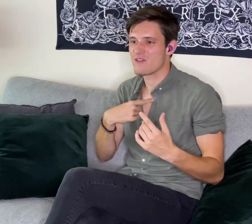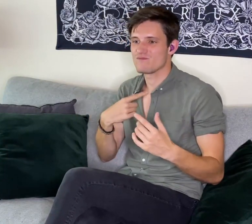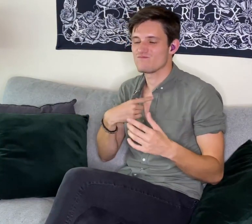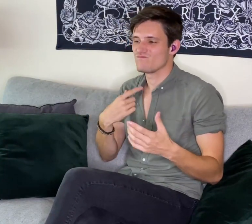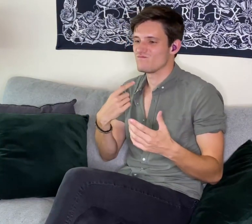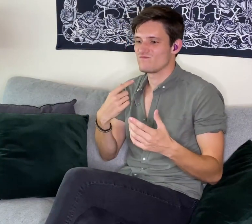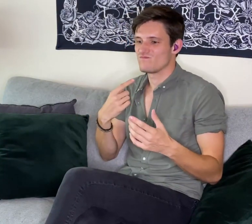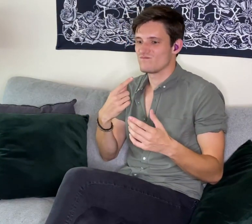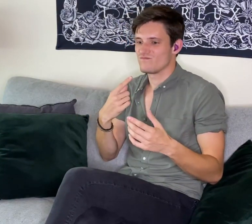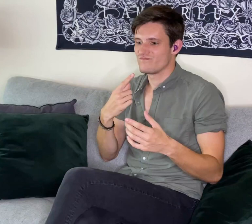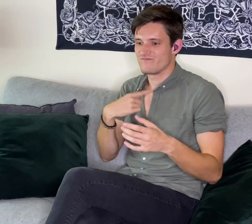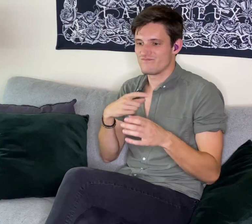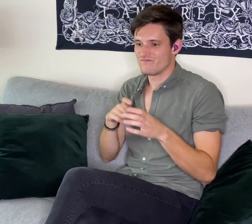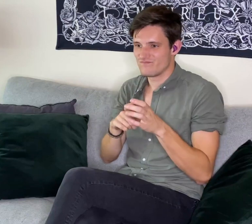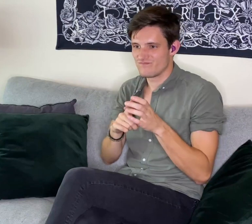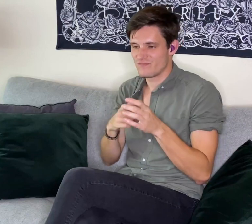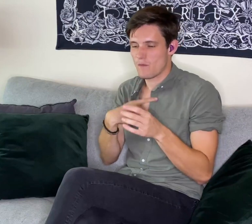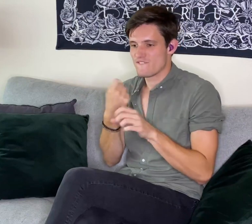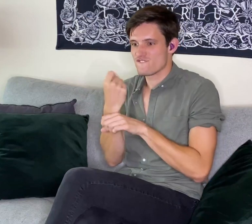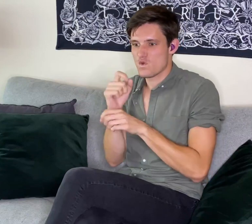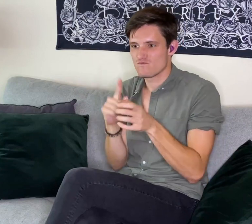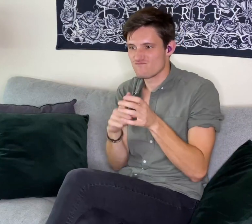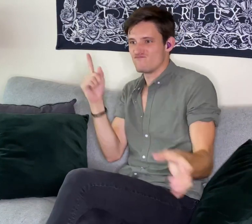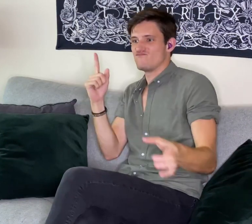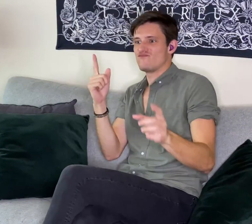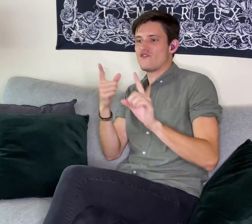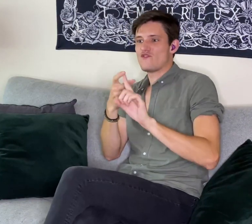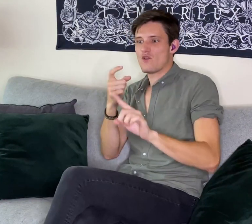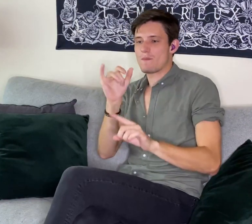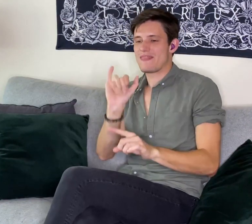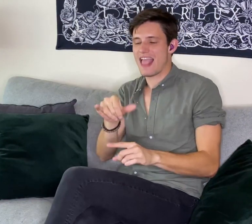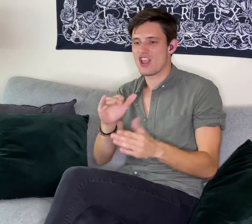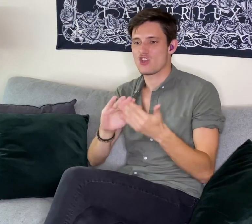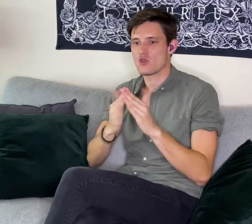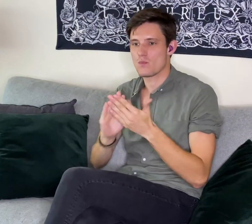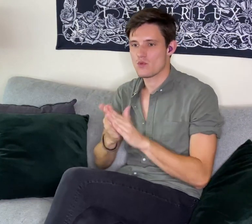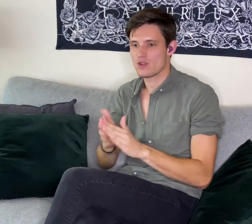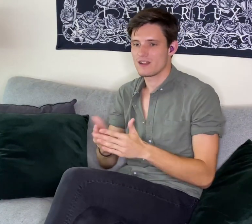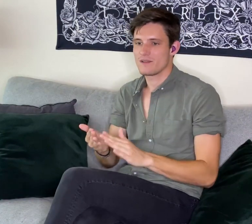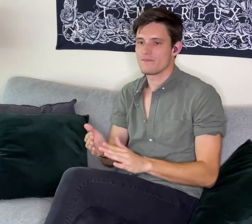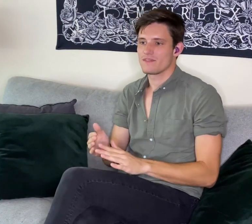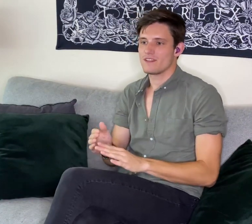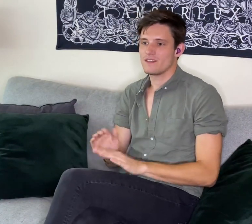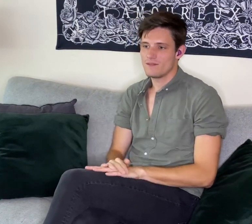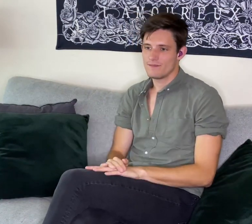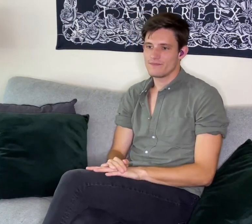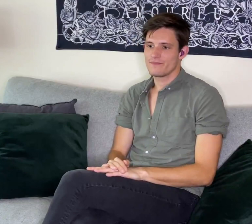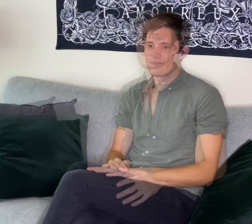deaf gatherings. I was temporarily excommunicated from the community.